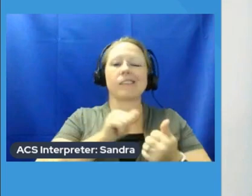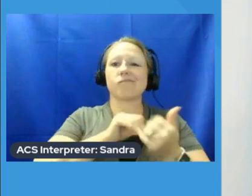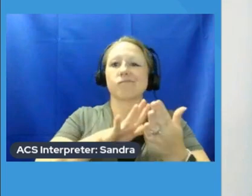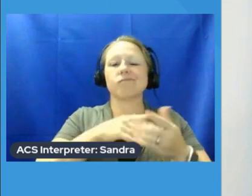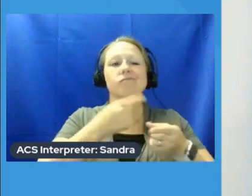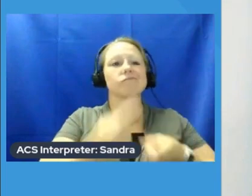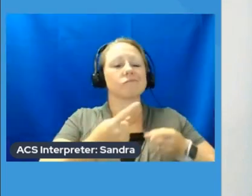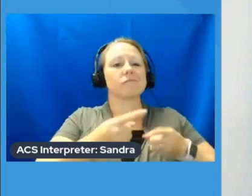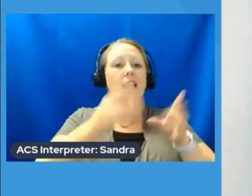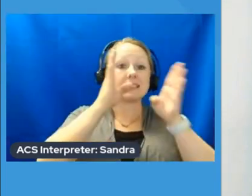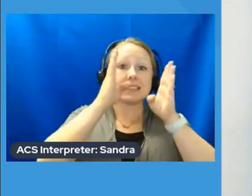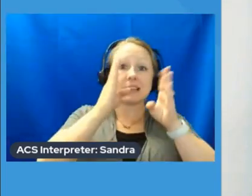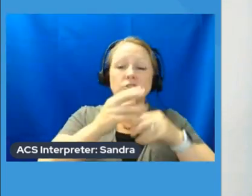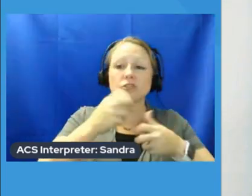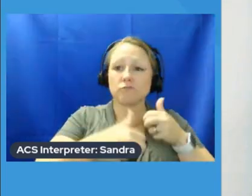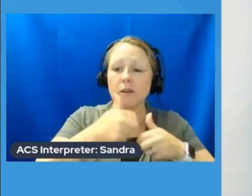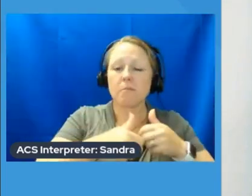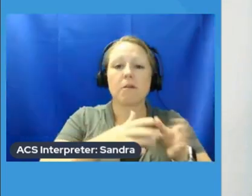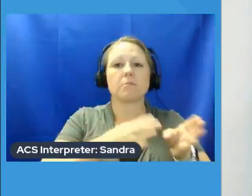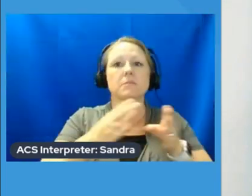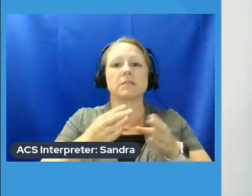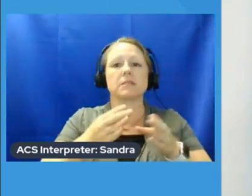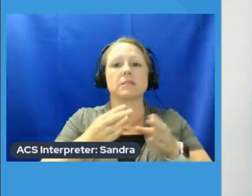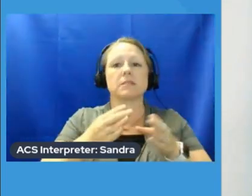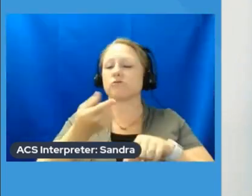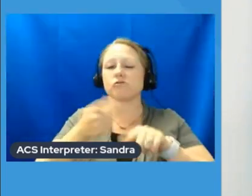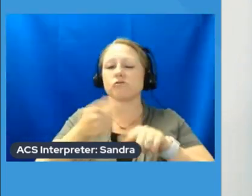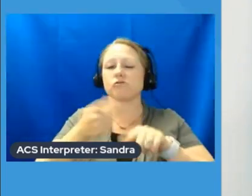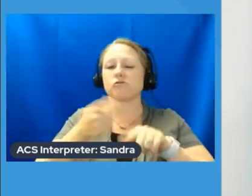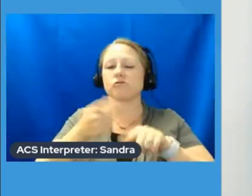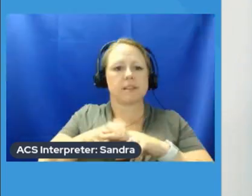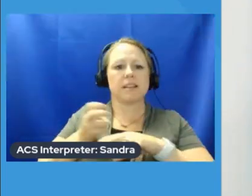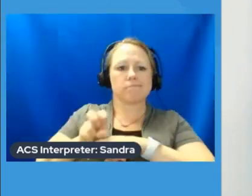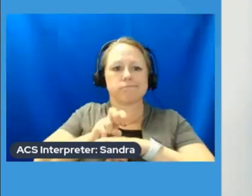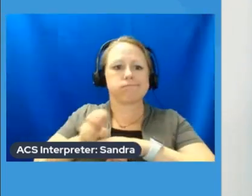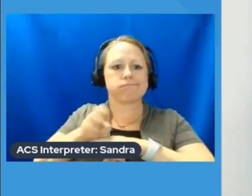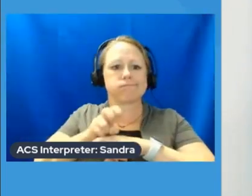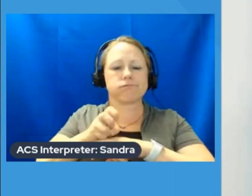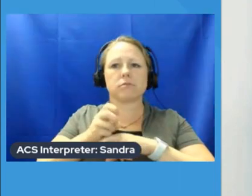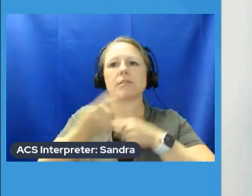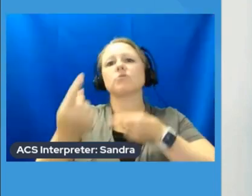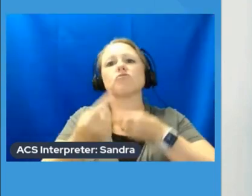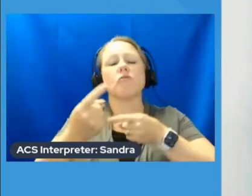and struggled to focus and stay on task. We all know what that feels like, right?